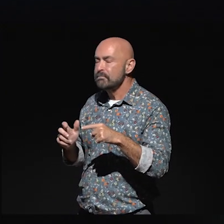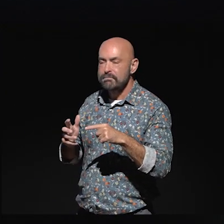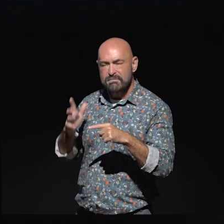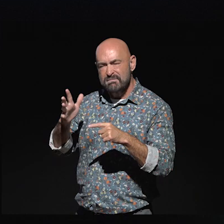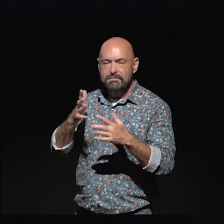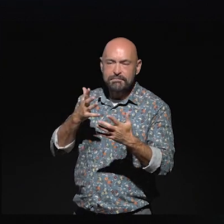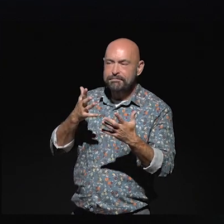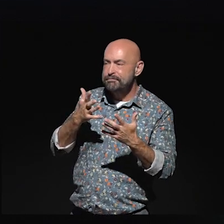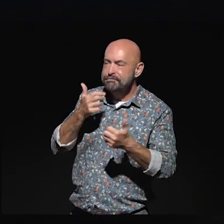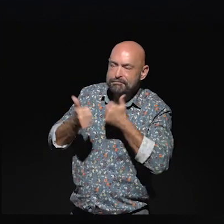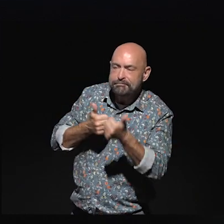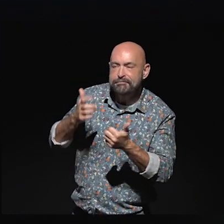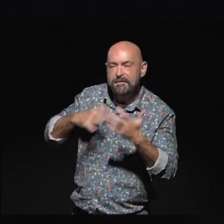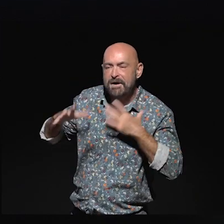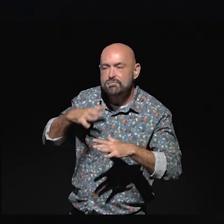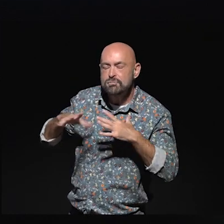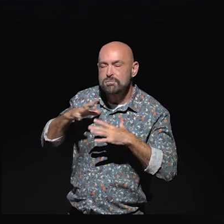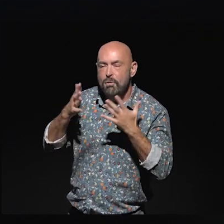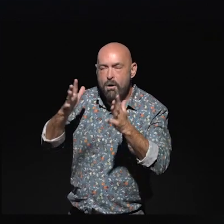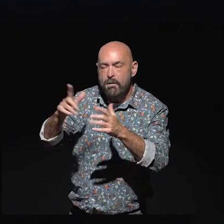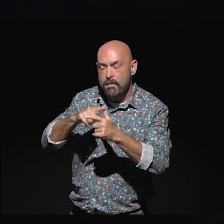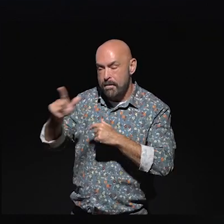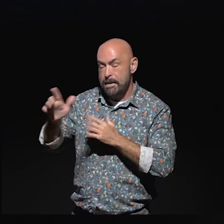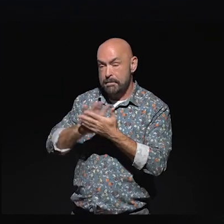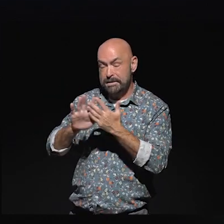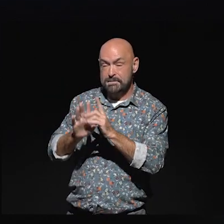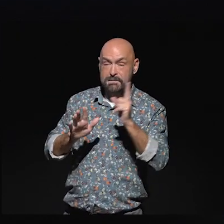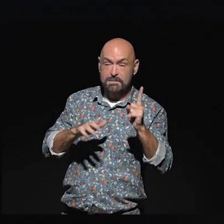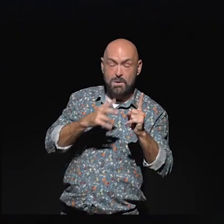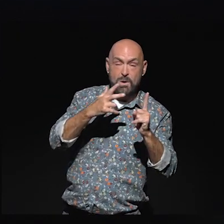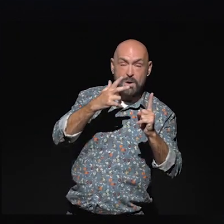And so this oscillation between an ancient Roman god,